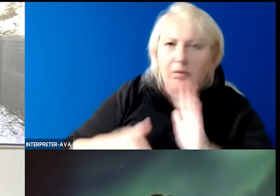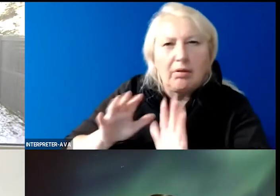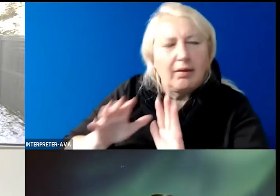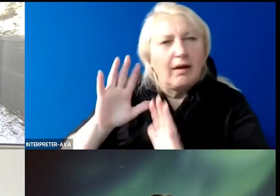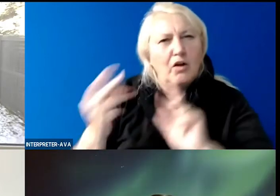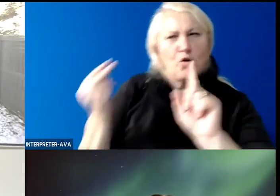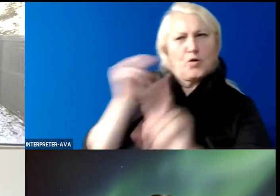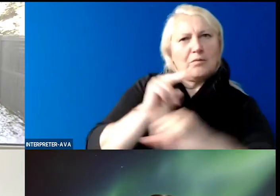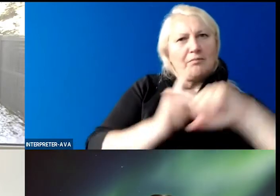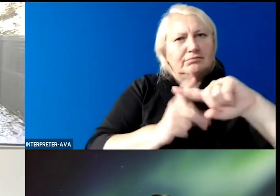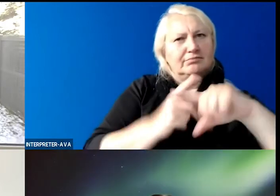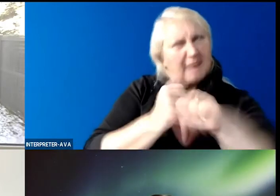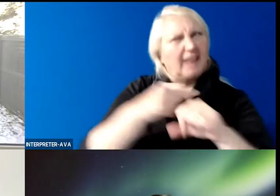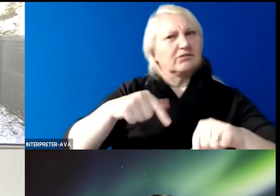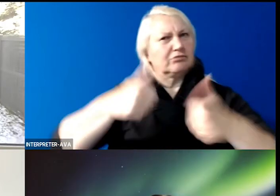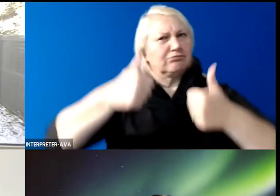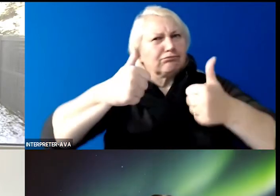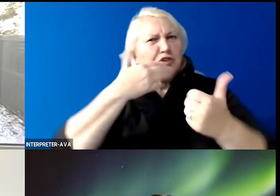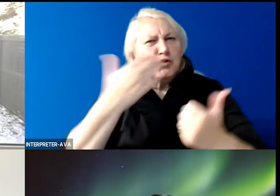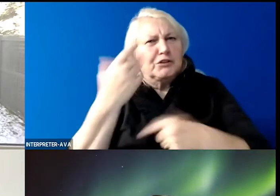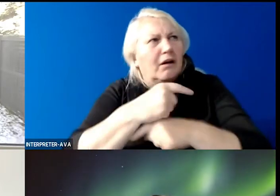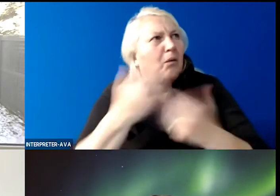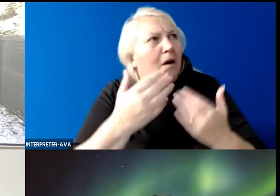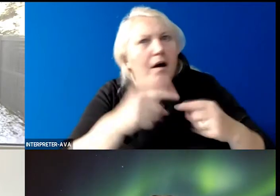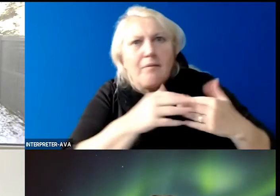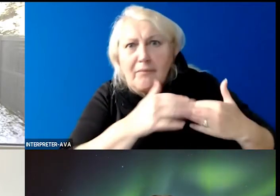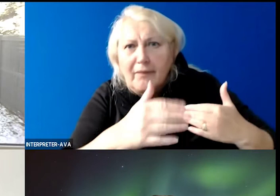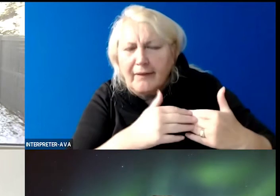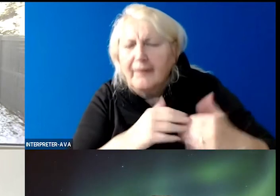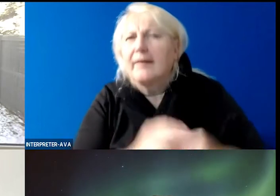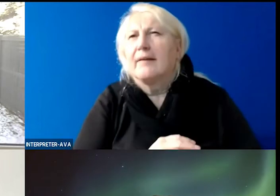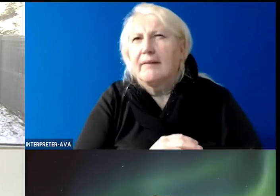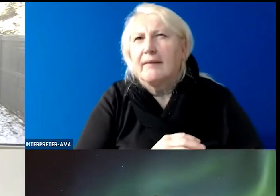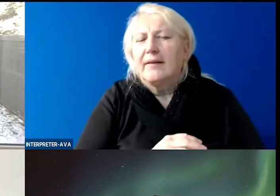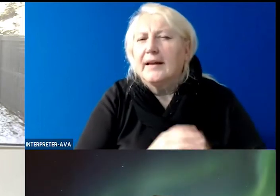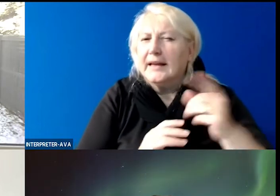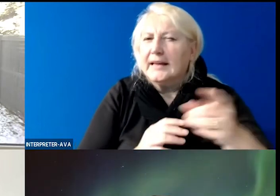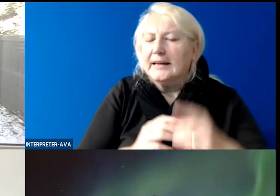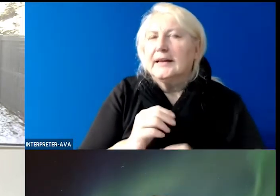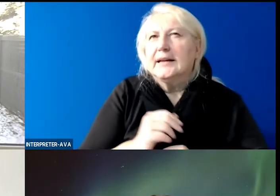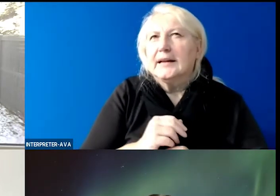And I think that, in thinking about that conversation, that I had the pleasure of